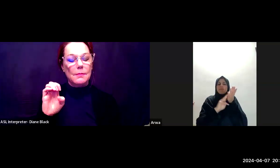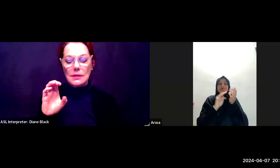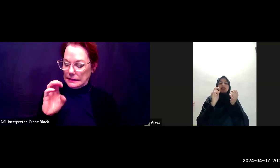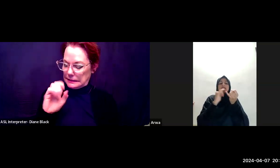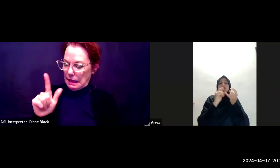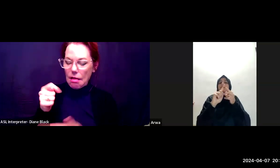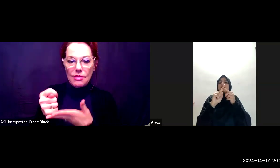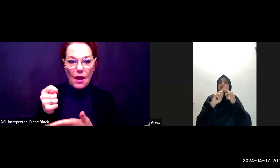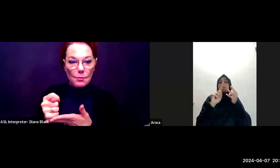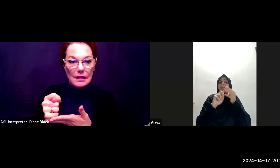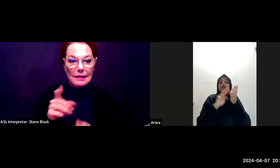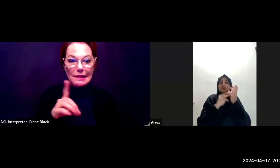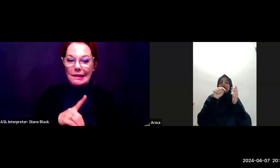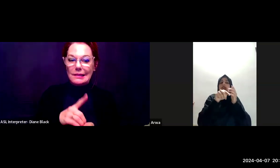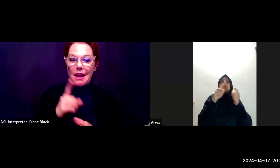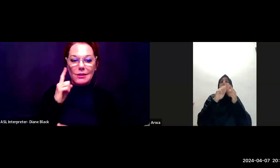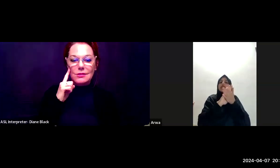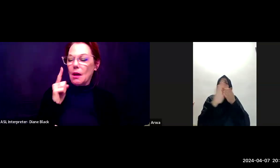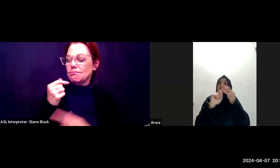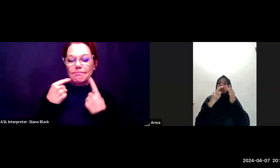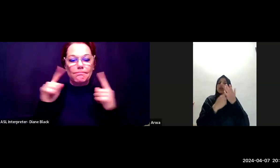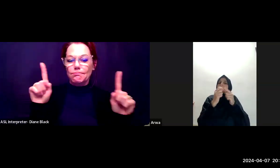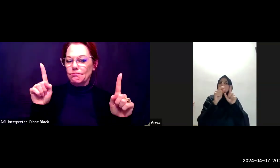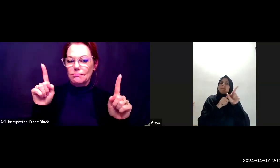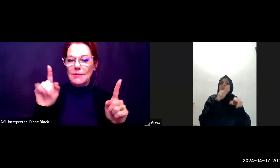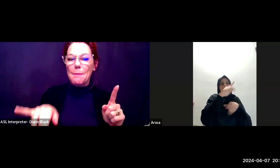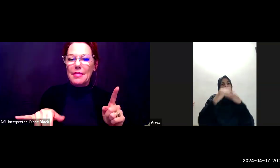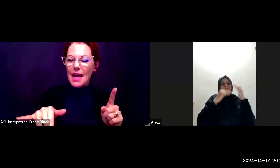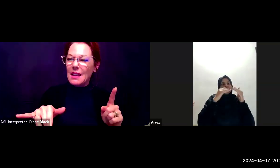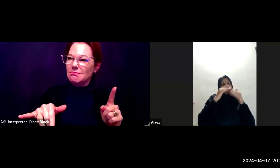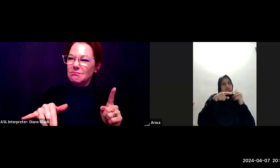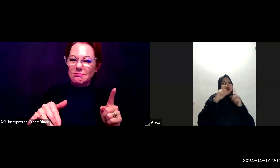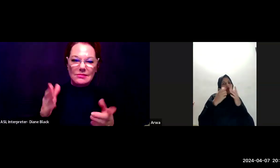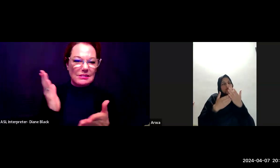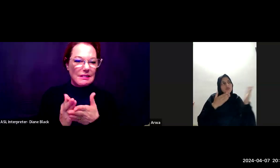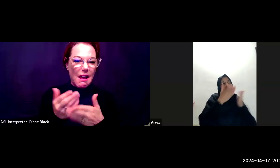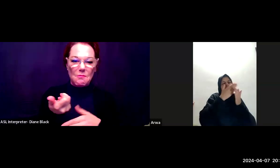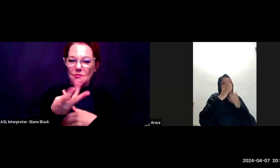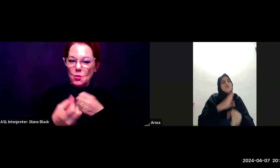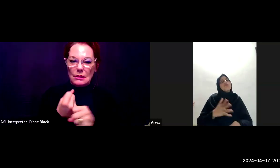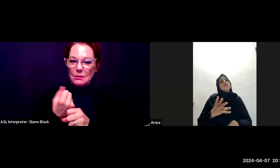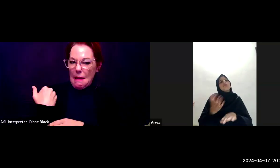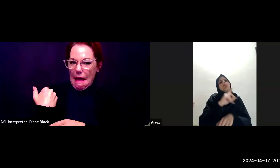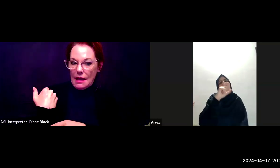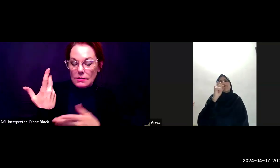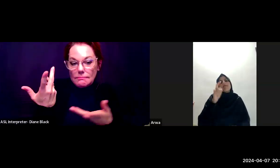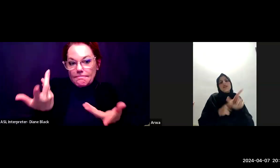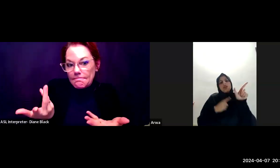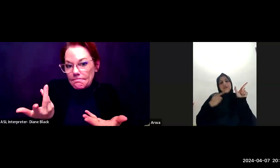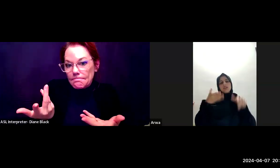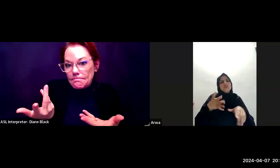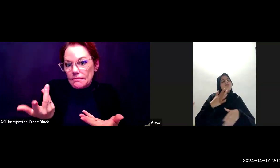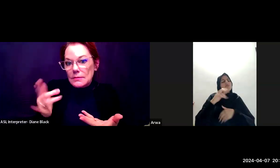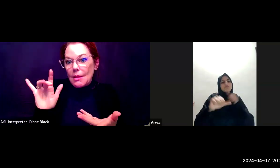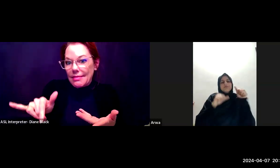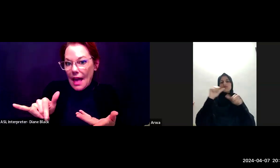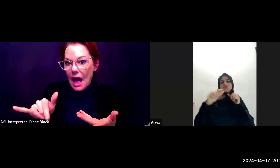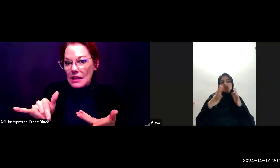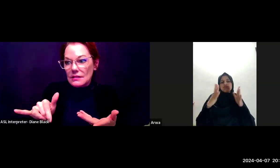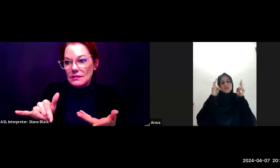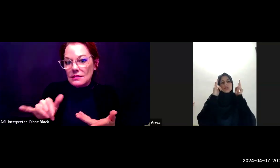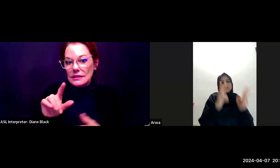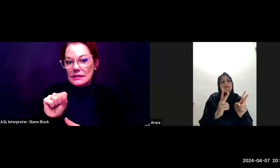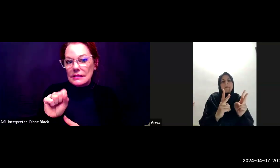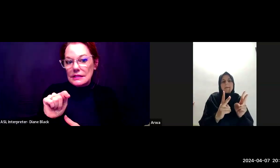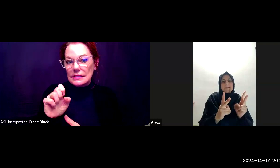not work out so but that was uh a few years back. whether that has anything to do with the sudden